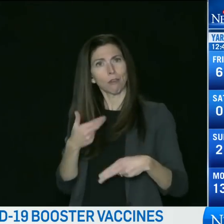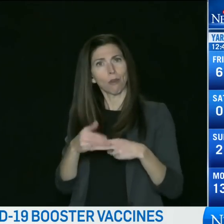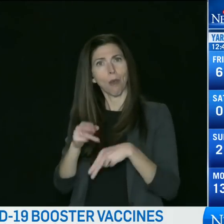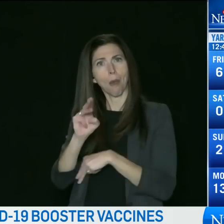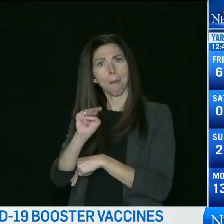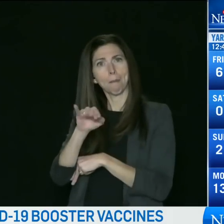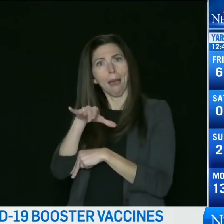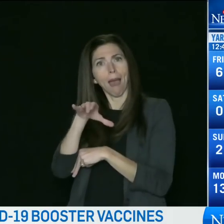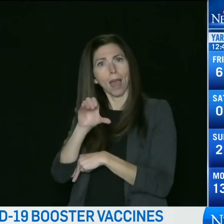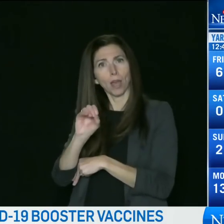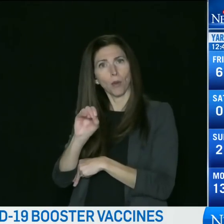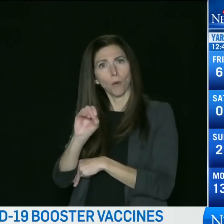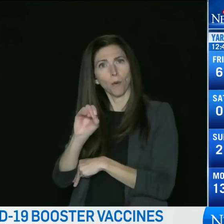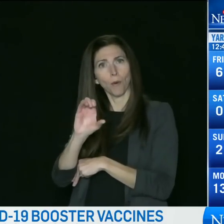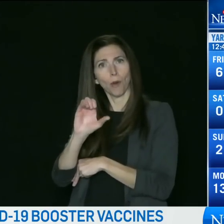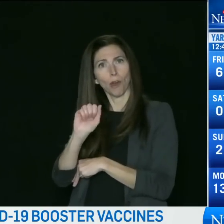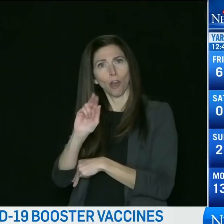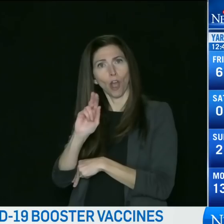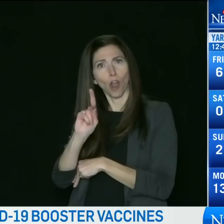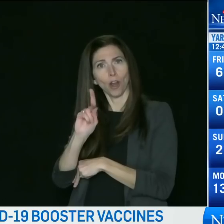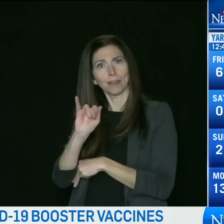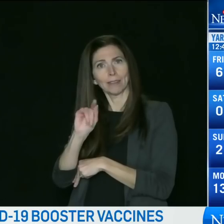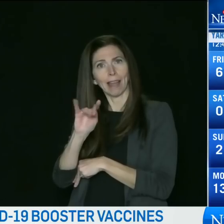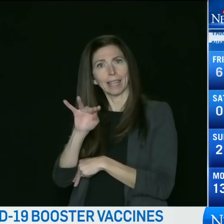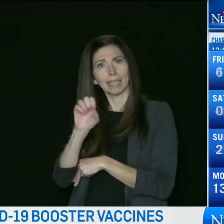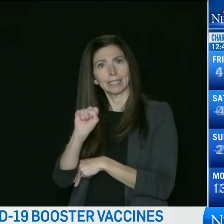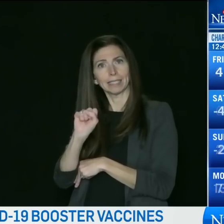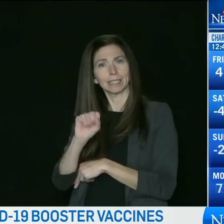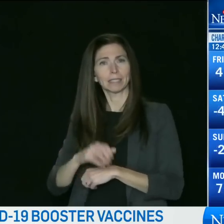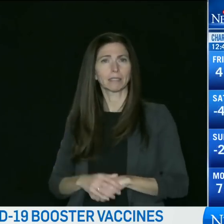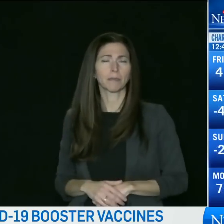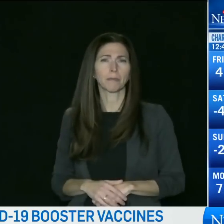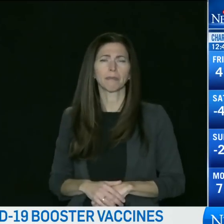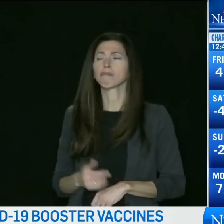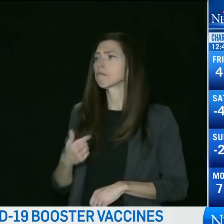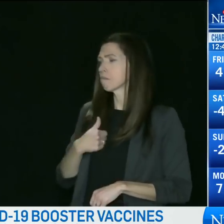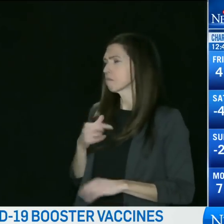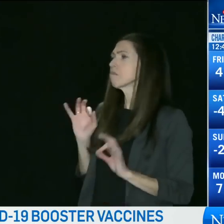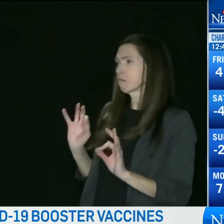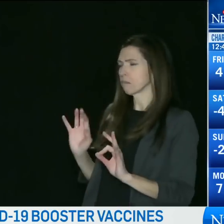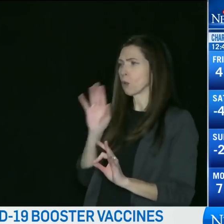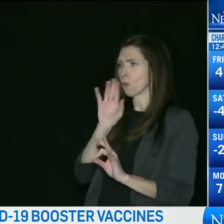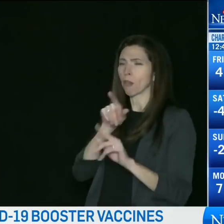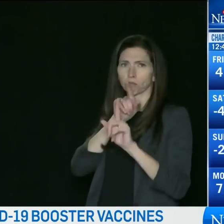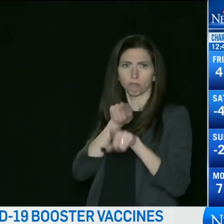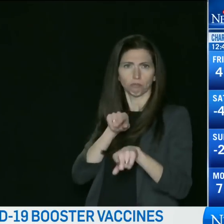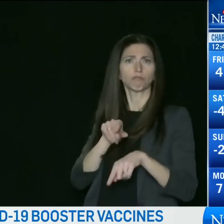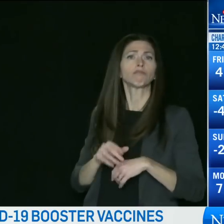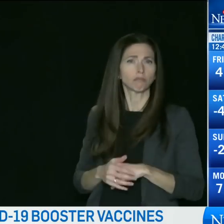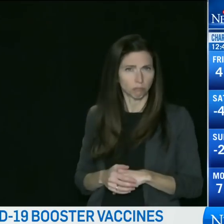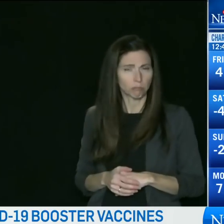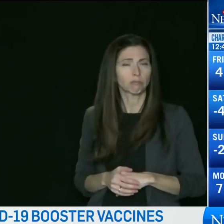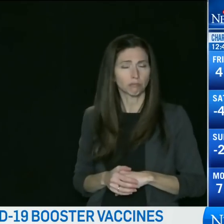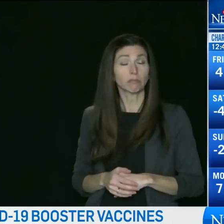OVERALL.